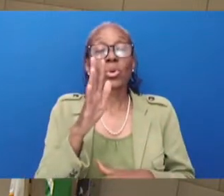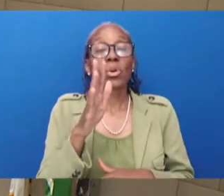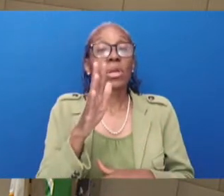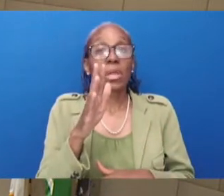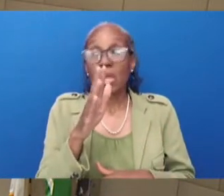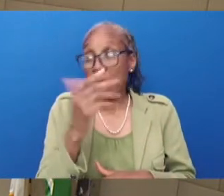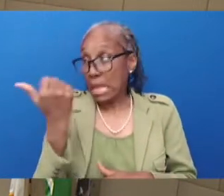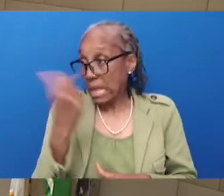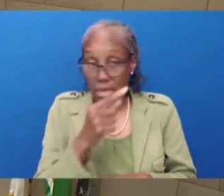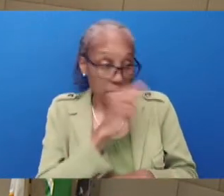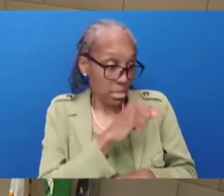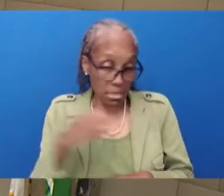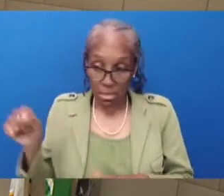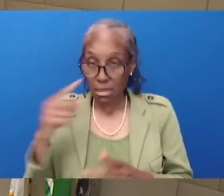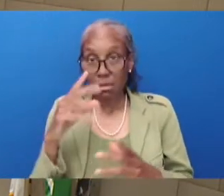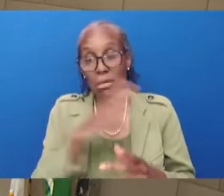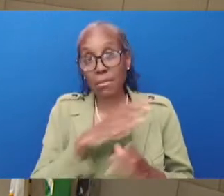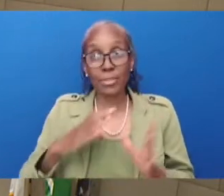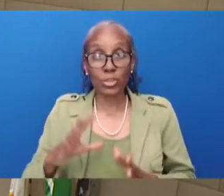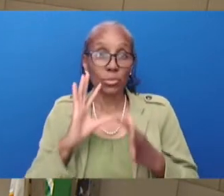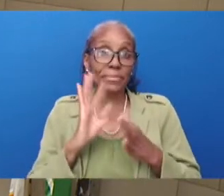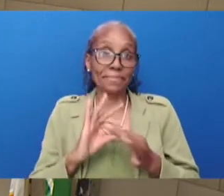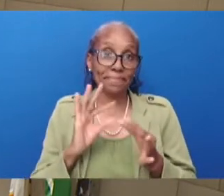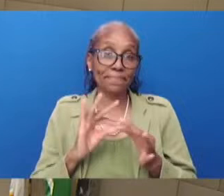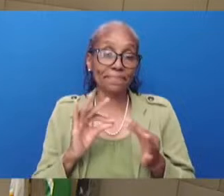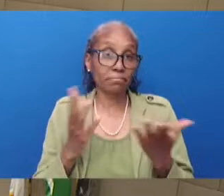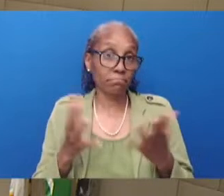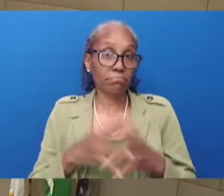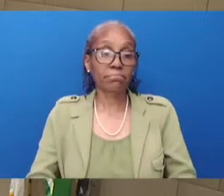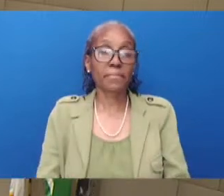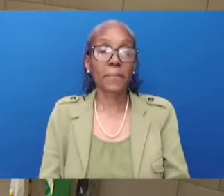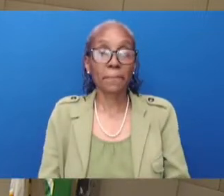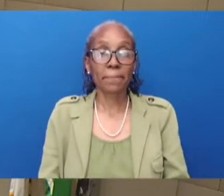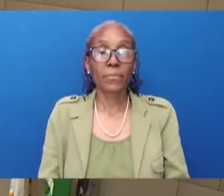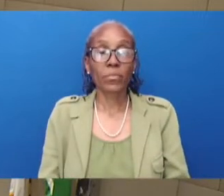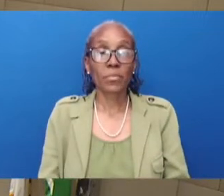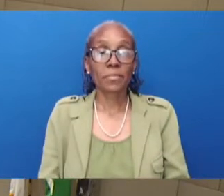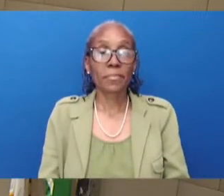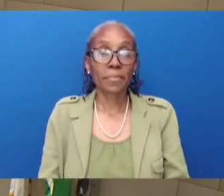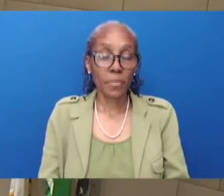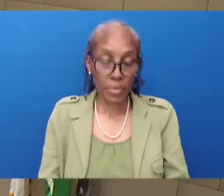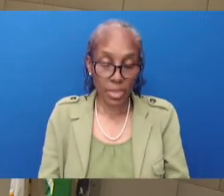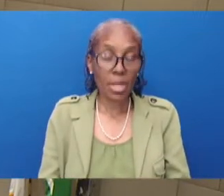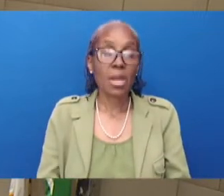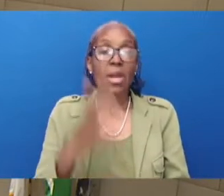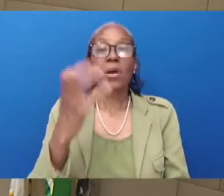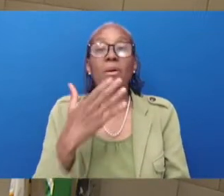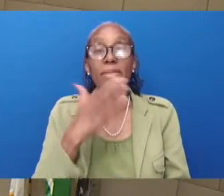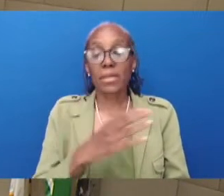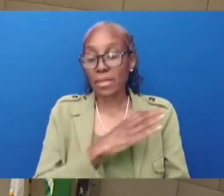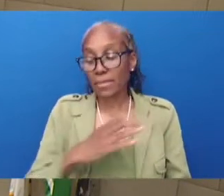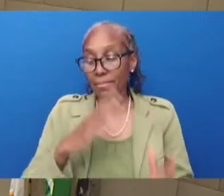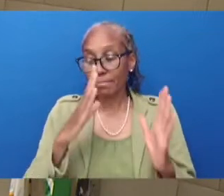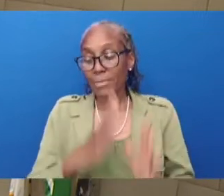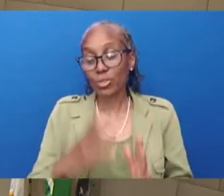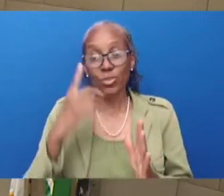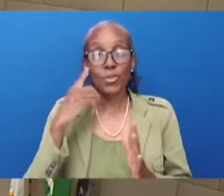HAVING BEEN MOVED AND